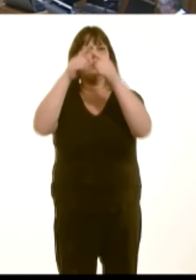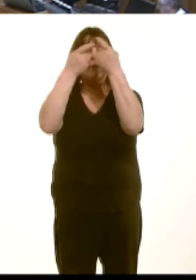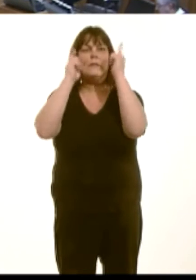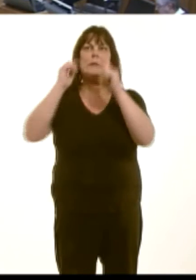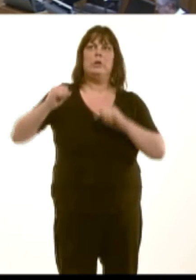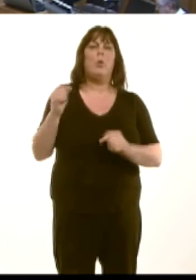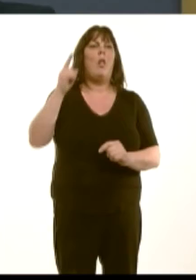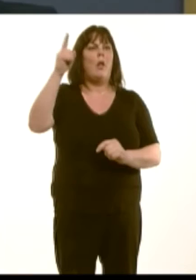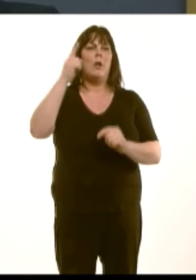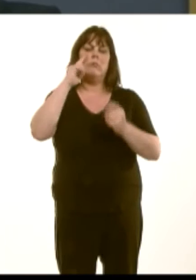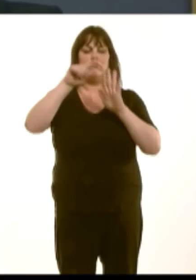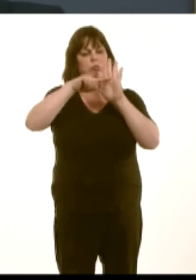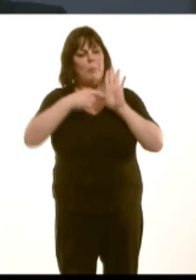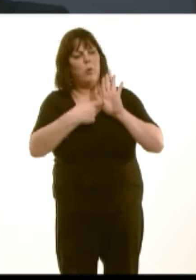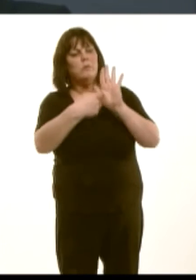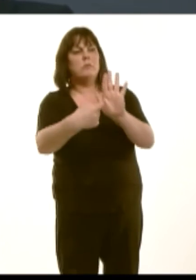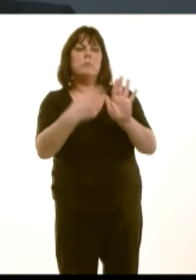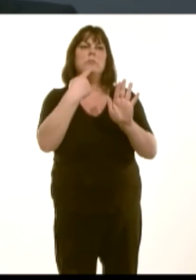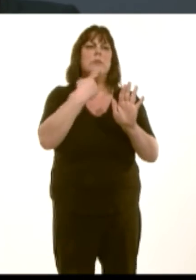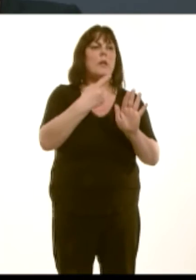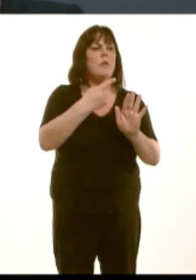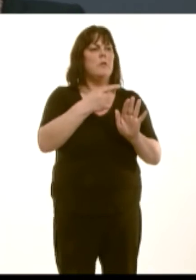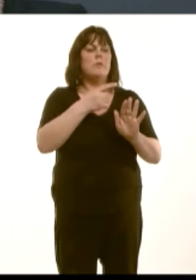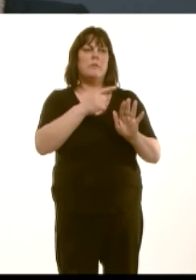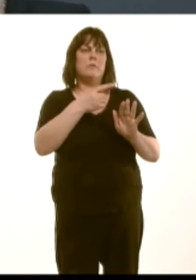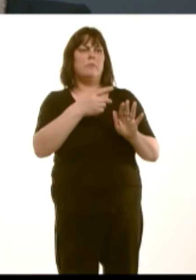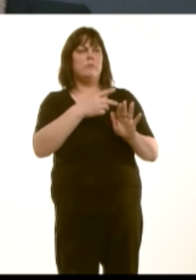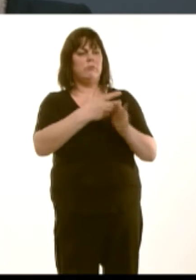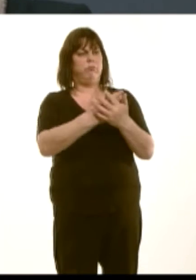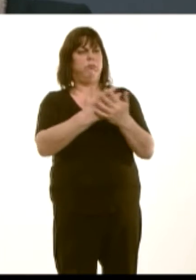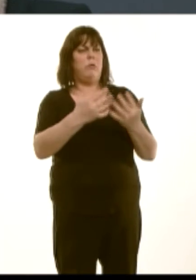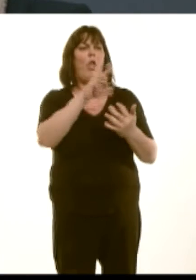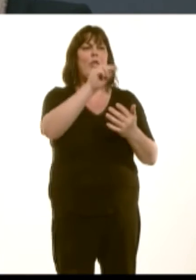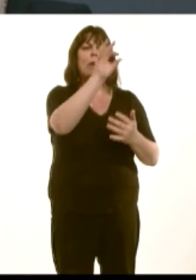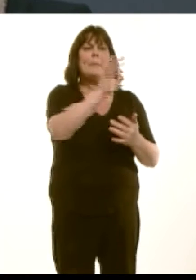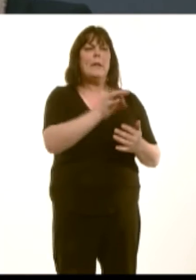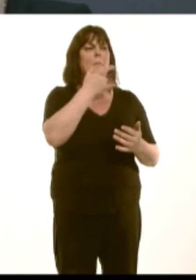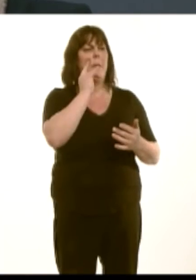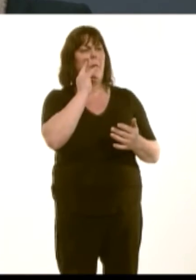in Wales struggle with mental and physical pain that is associated with chronic illness.